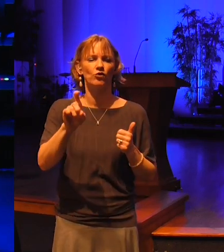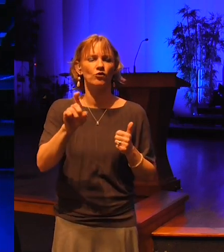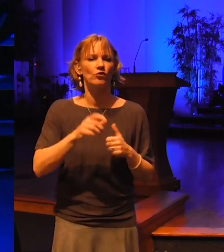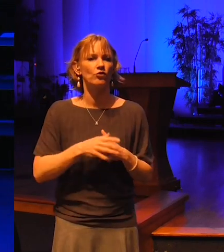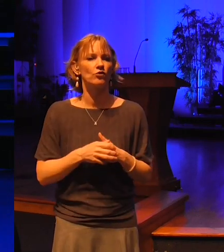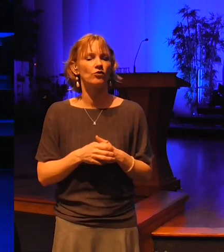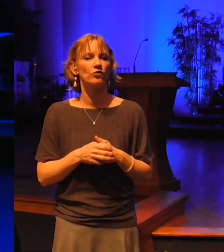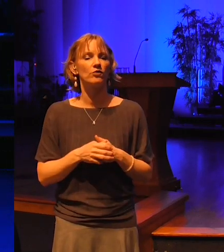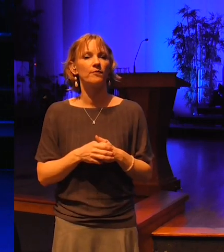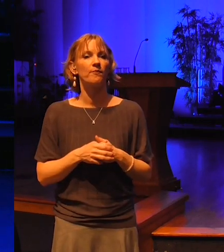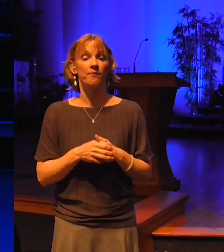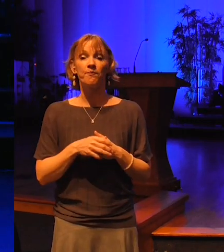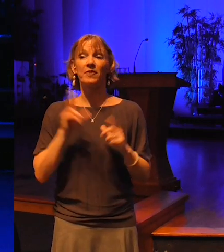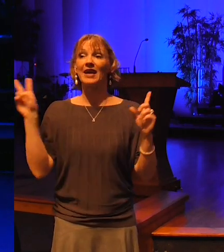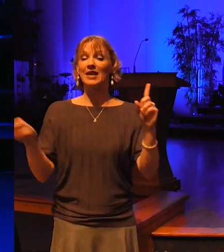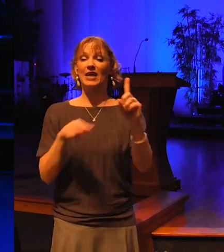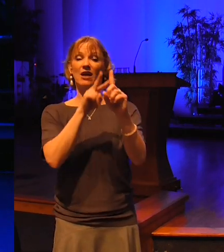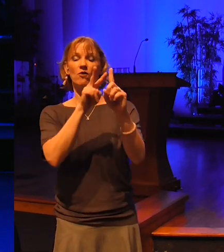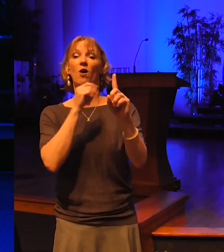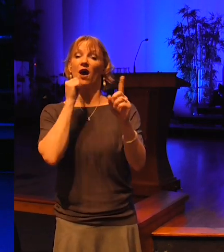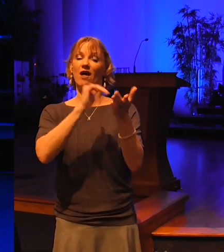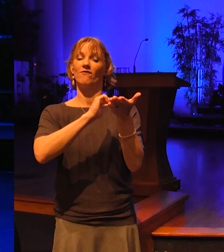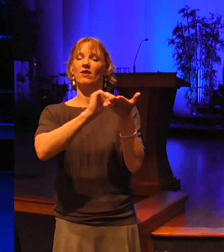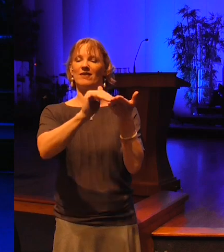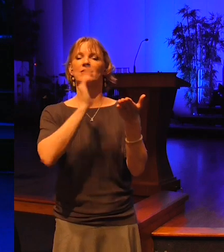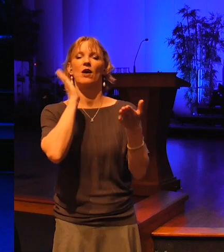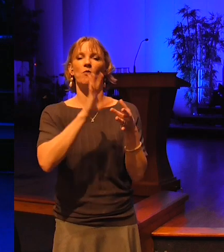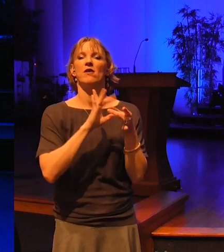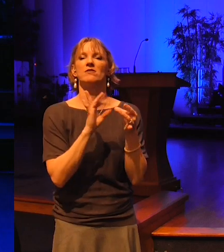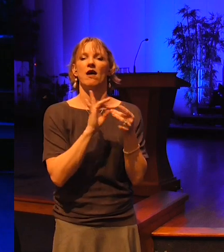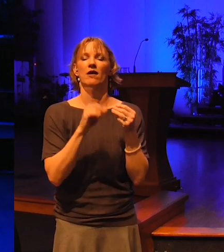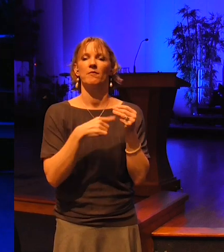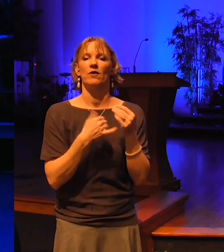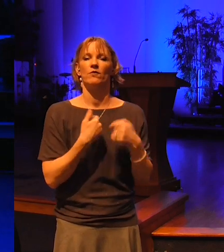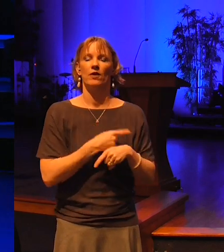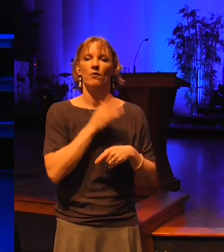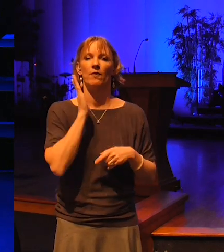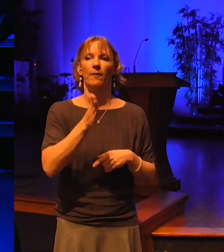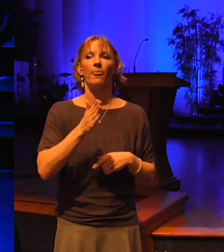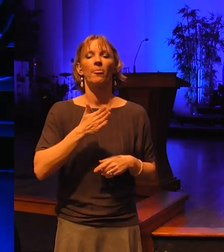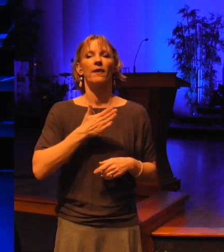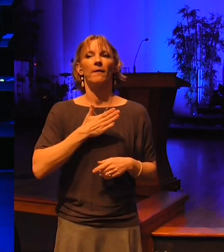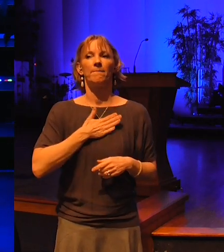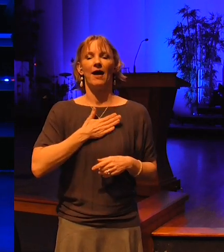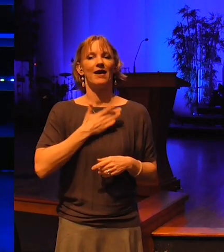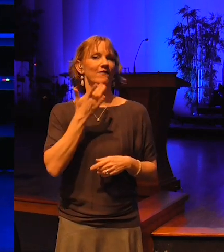hero of unforgiveness I want to talk a little bit about today uh he's my my favorite comedy show is